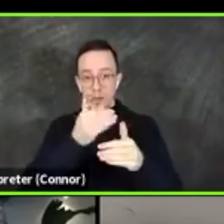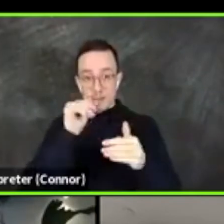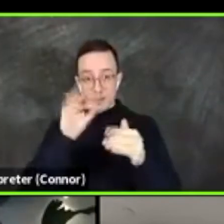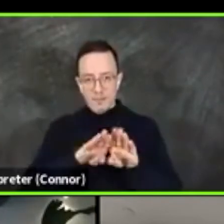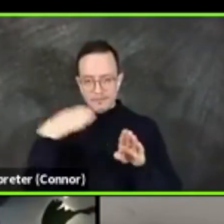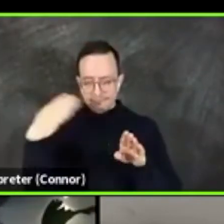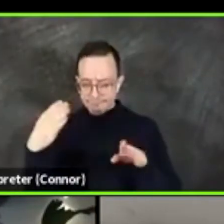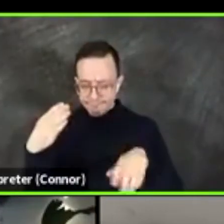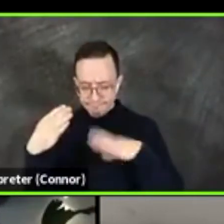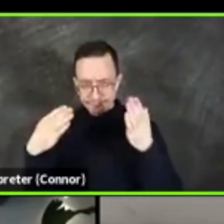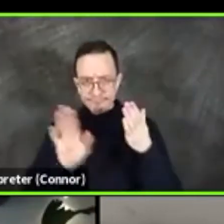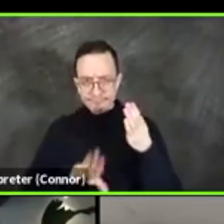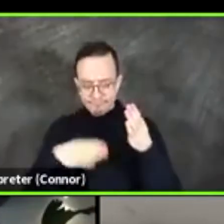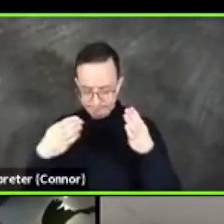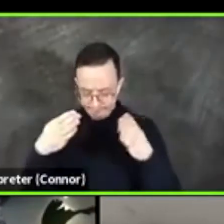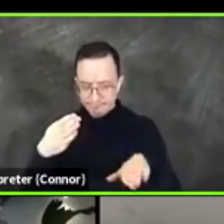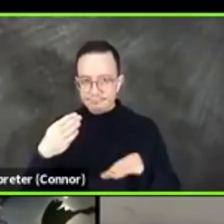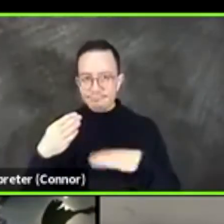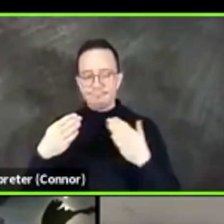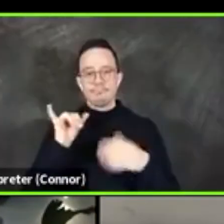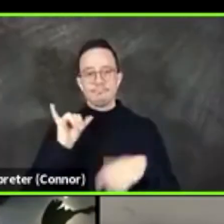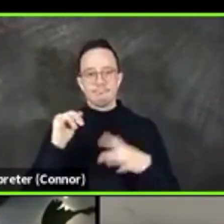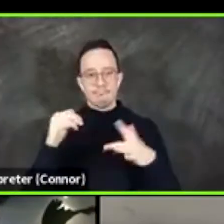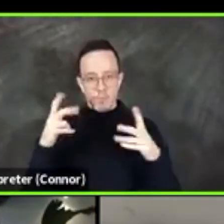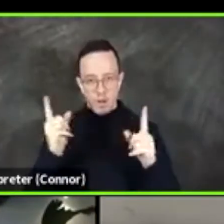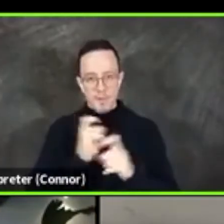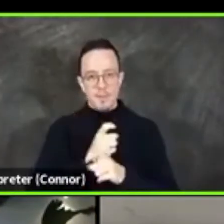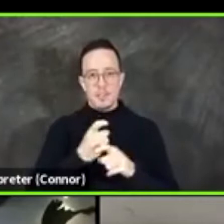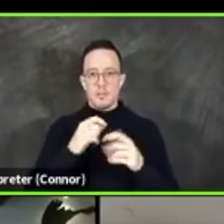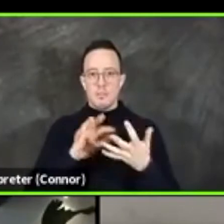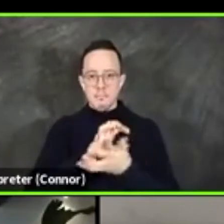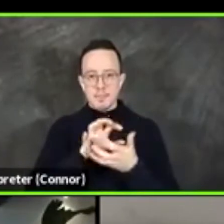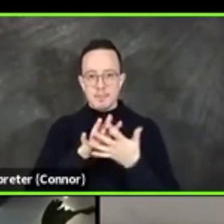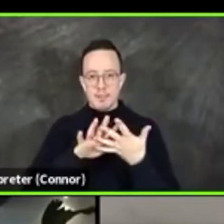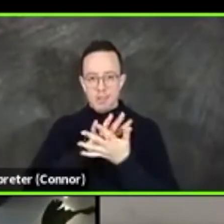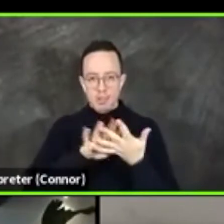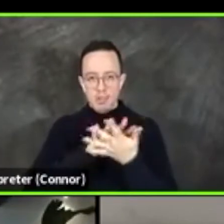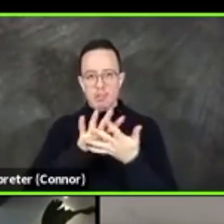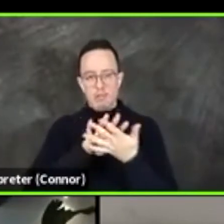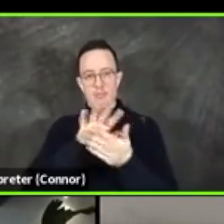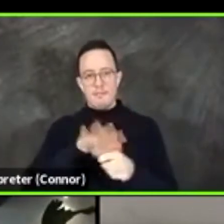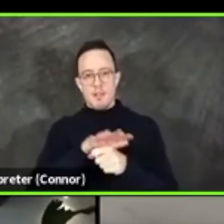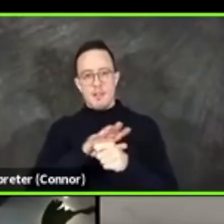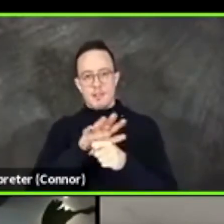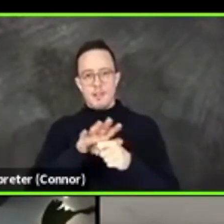WITHOUT ALLOWING THOSE TO BE CUTOFF AS SIGHTS WHERE WE CANNOT TALK ABOUT THEM.